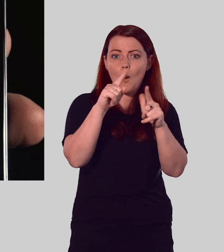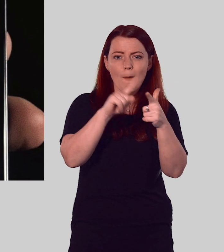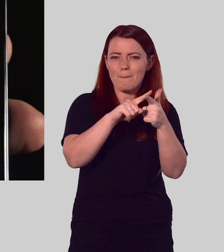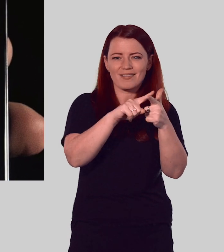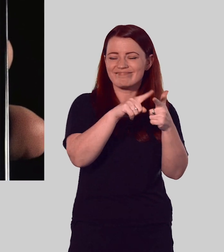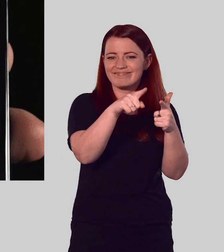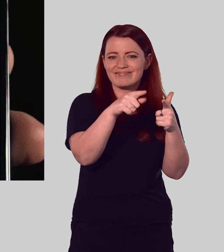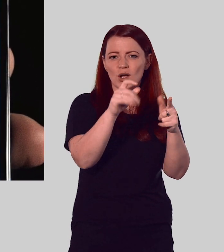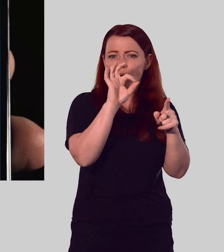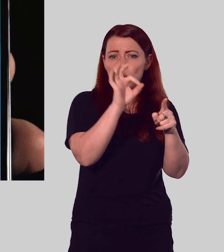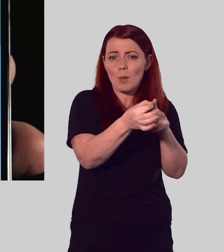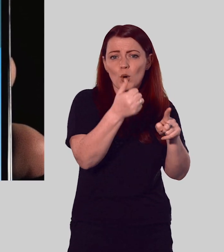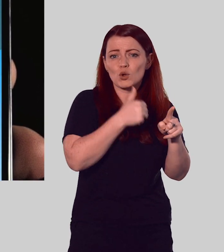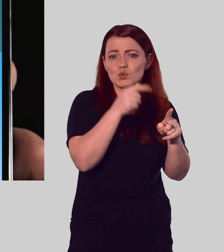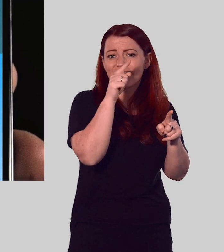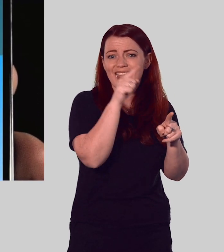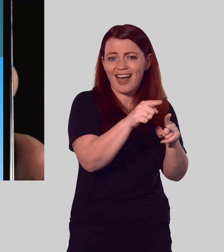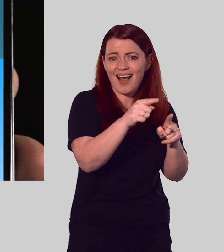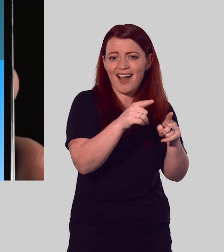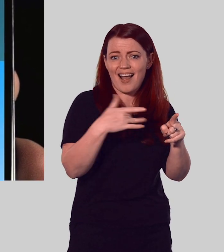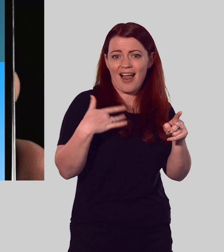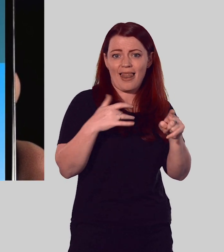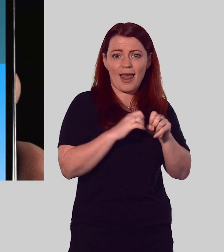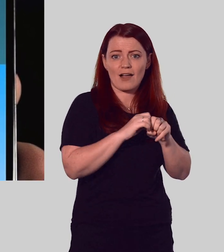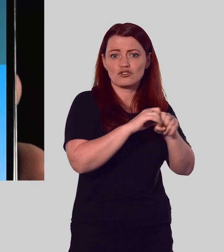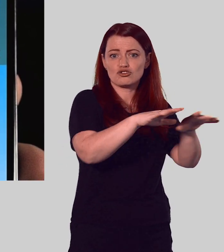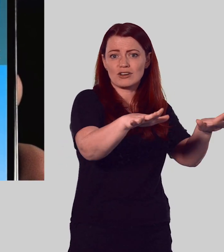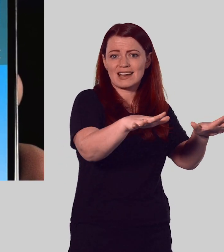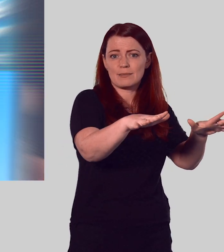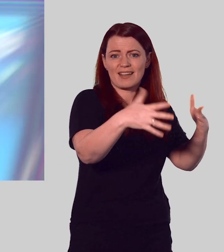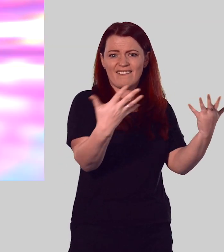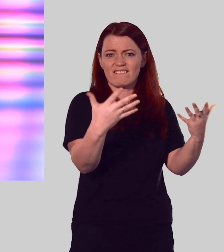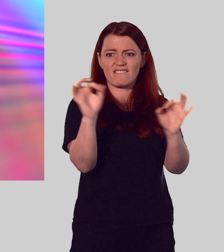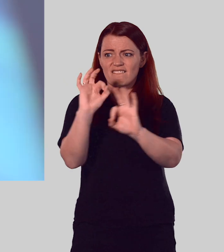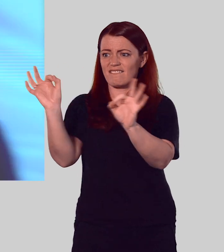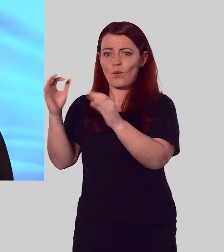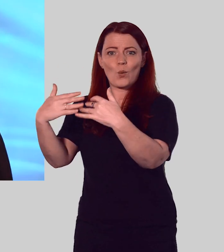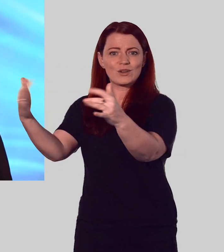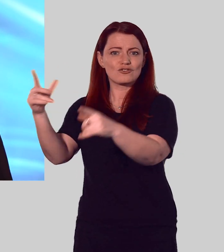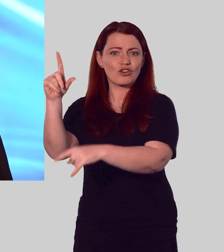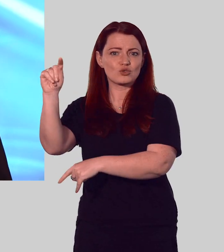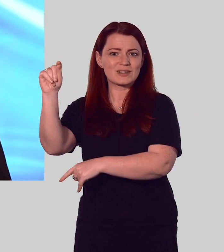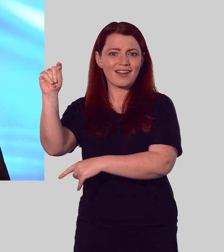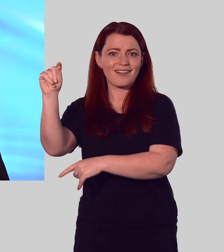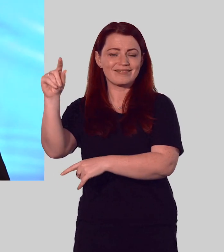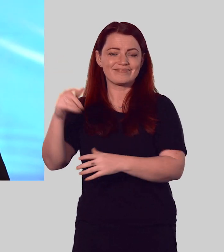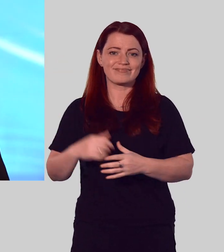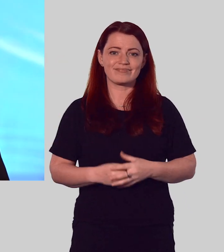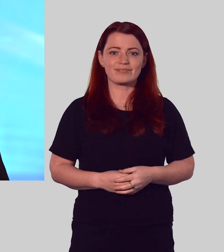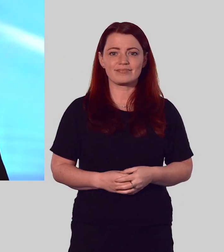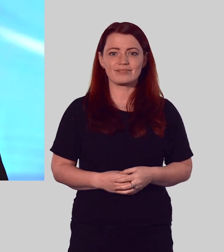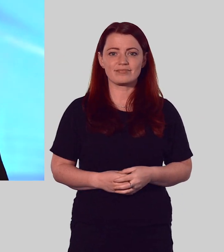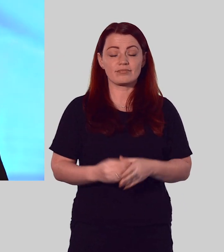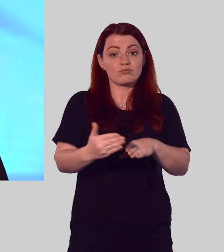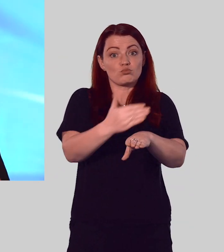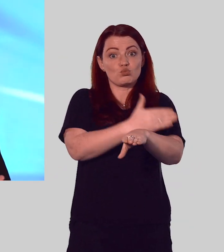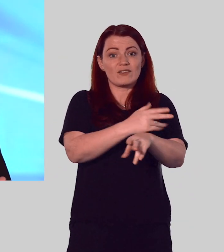work if none of your audience are actually on twitter. In the previous videos we've explored how